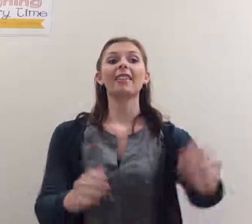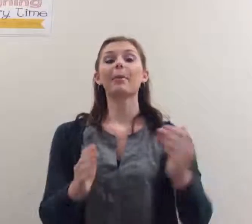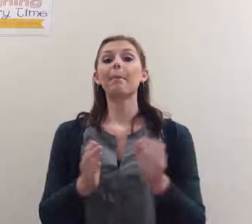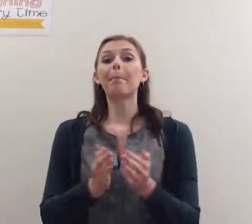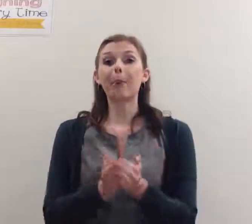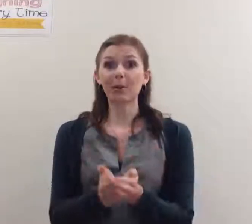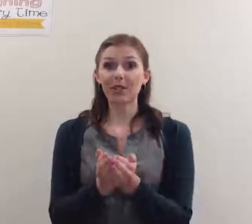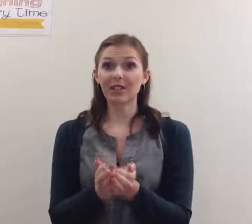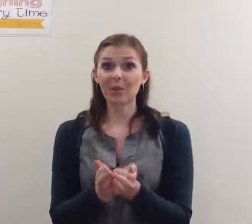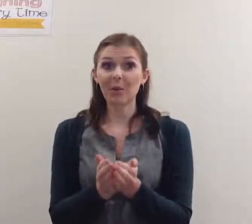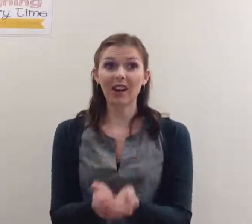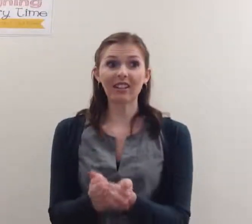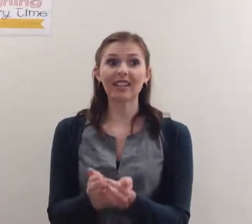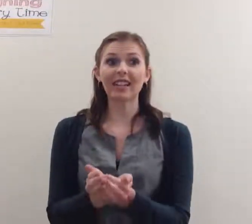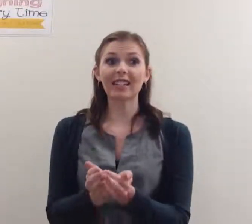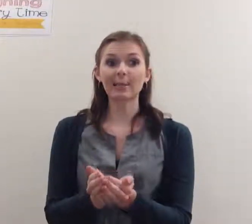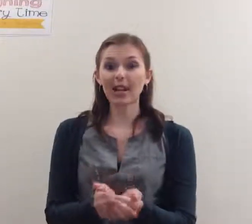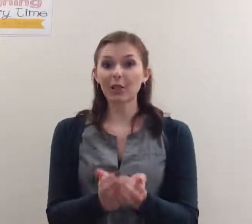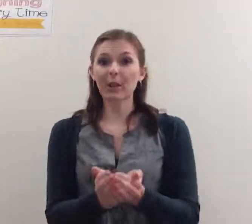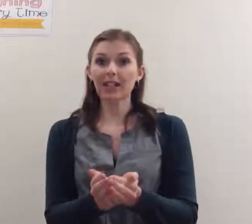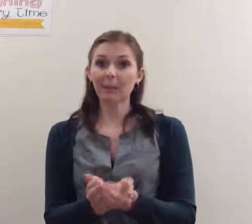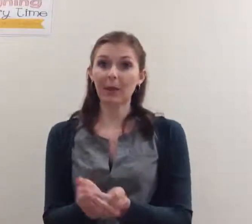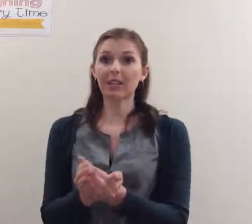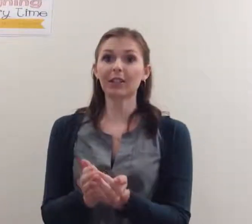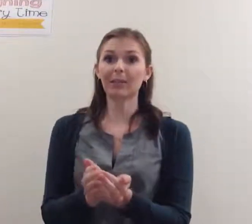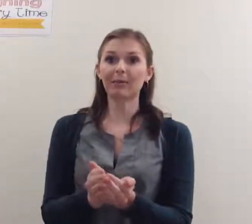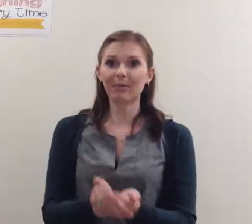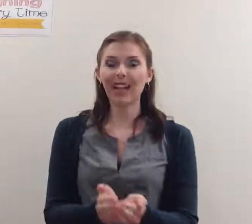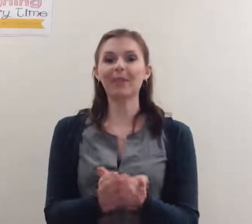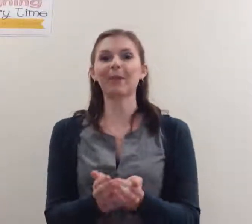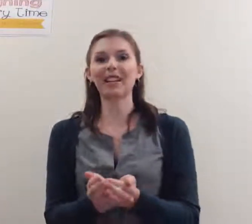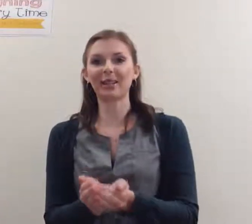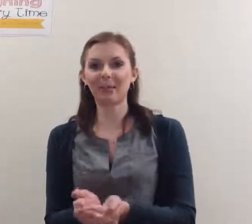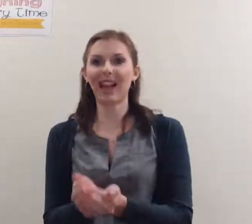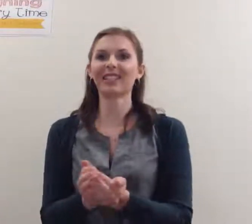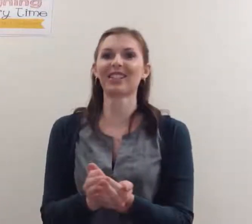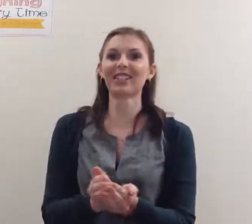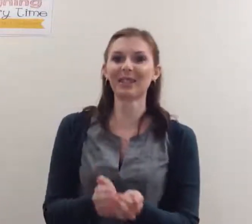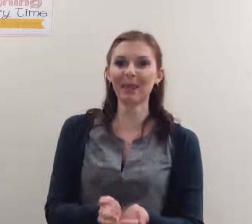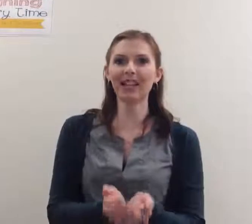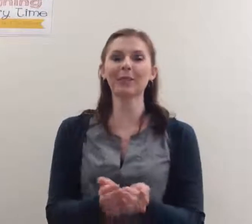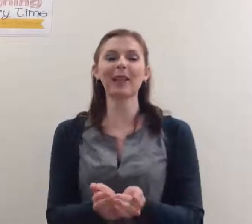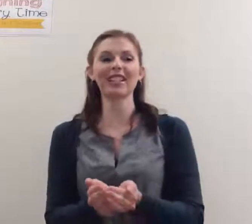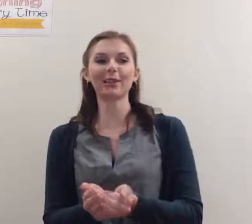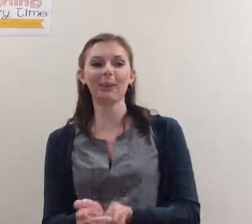The BOAT in the water says splash, splish, spliash, splash, splash, splash,